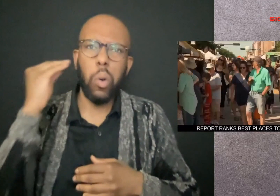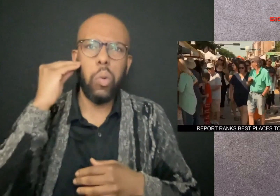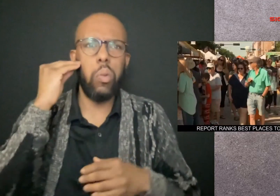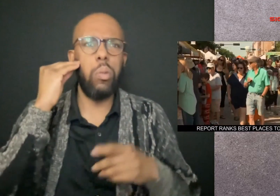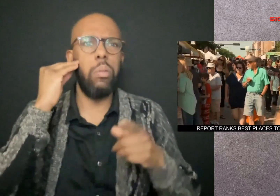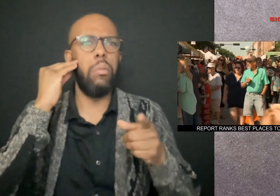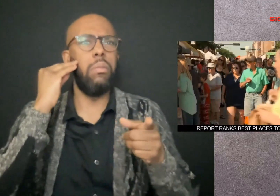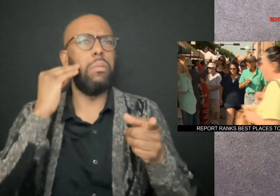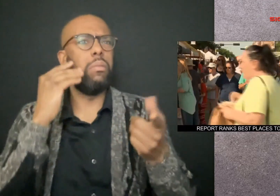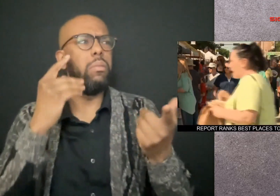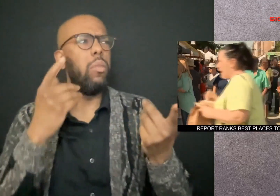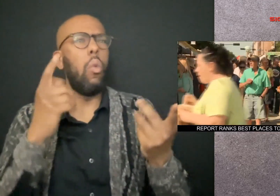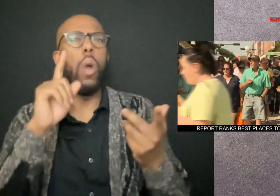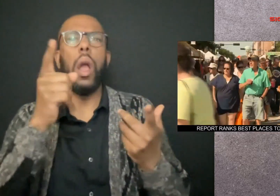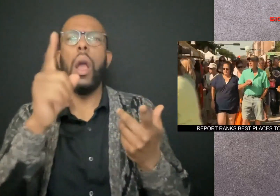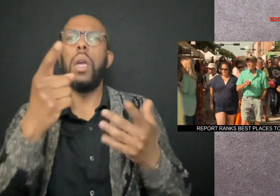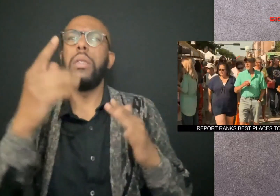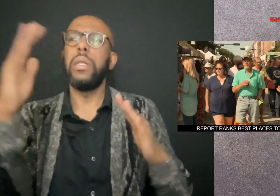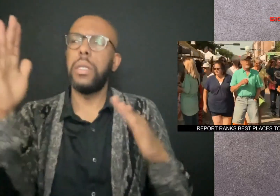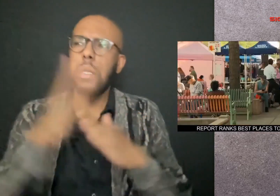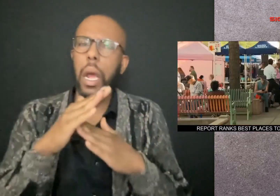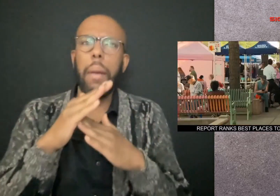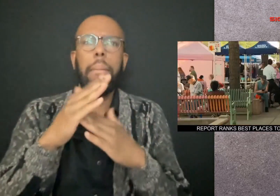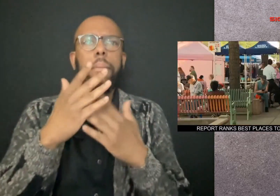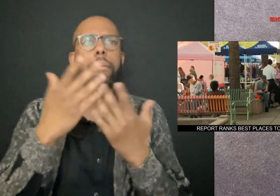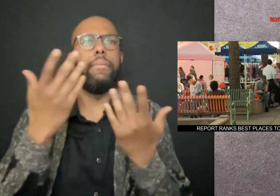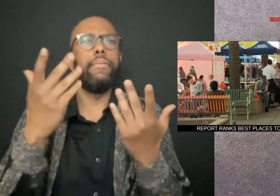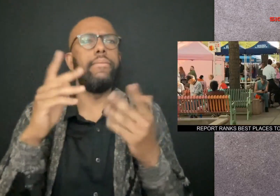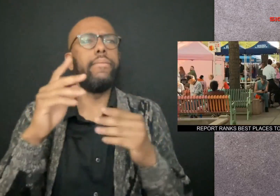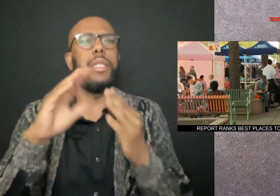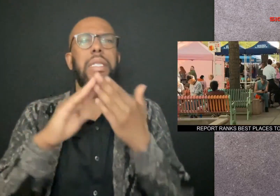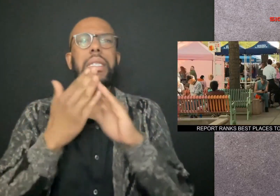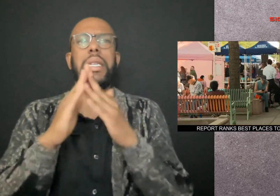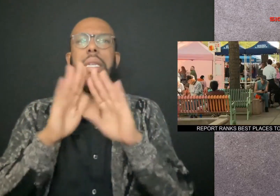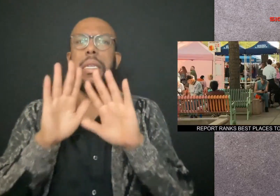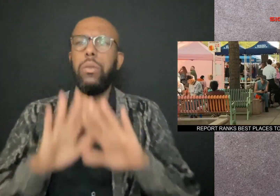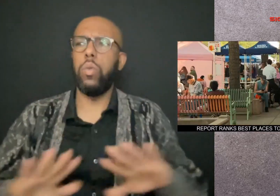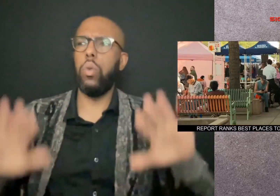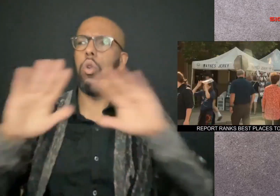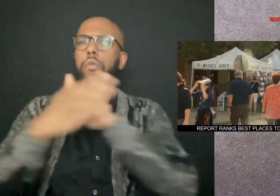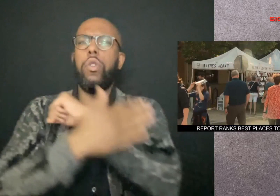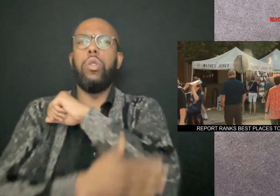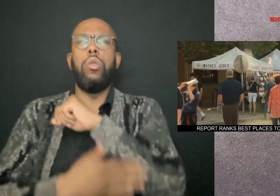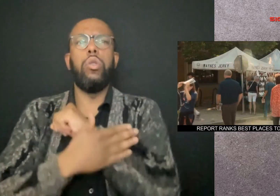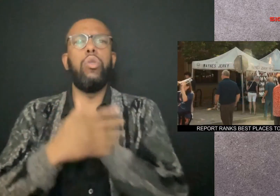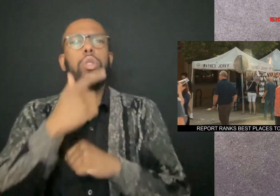There is no place like home, especially if you live in one of the top ranked cities in the country.